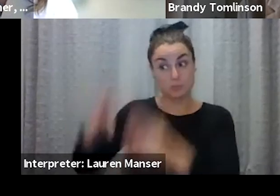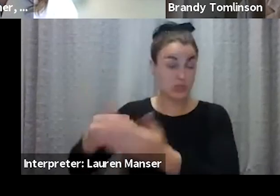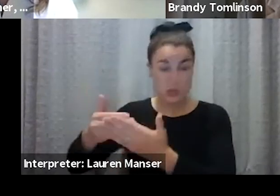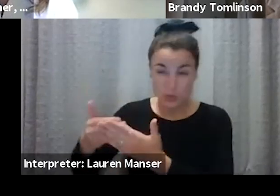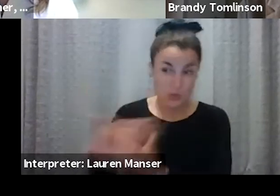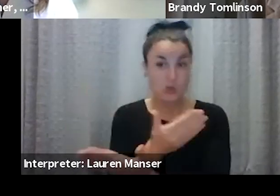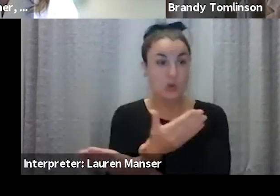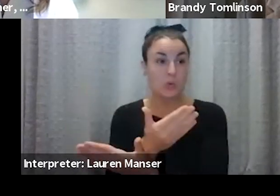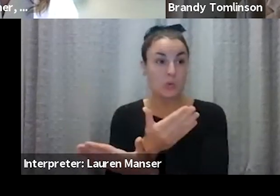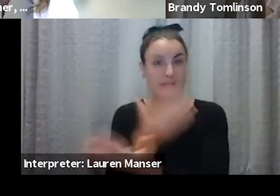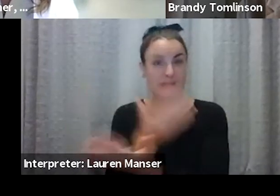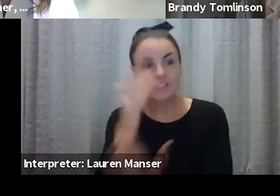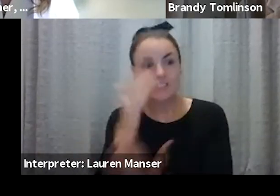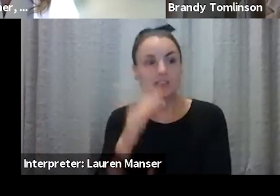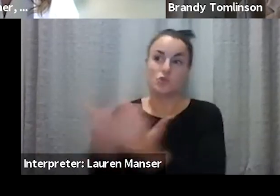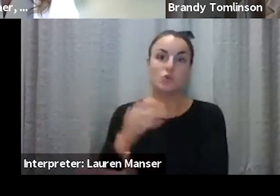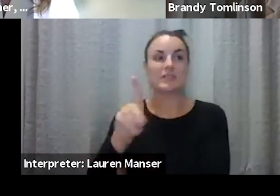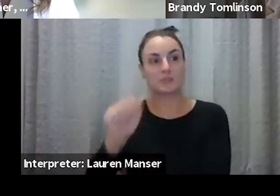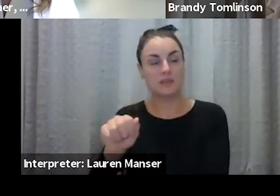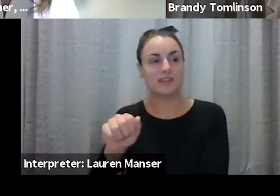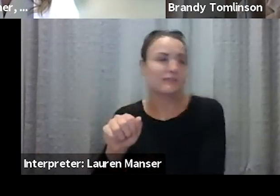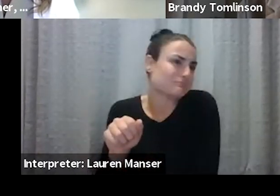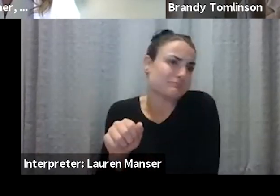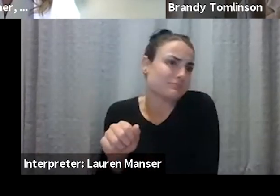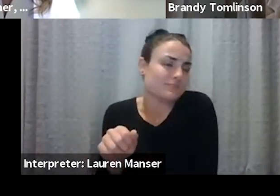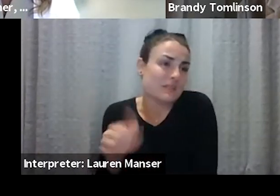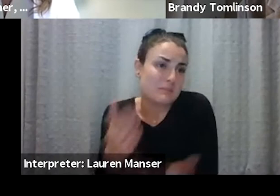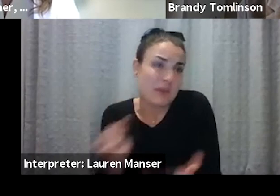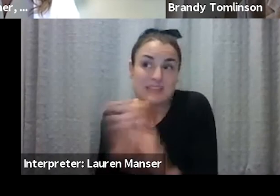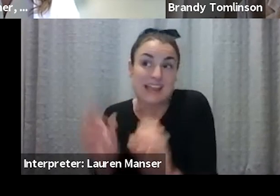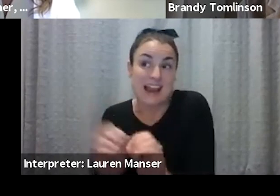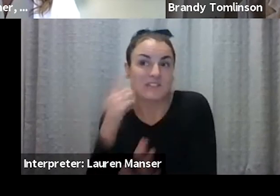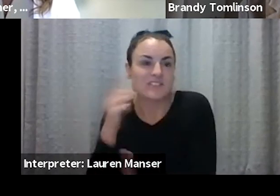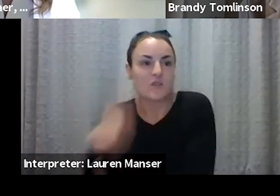as someone like me with a pretty basic vision disorder, where you can go in and say,